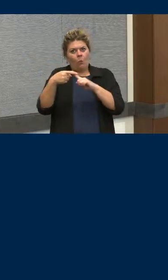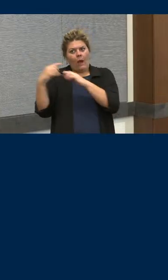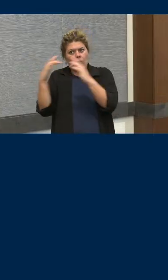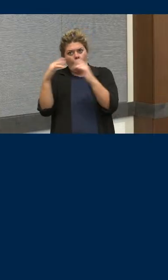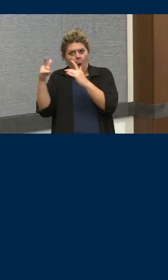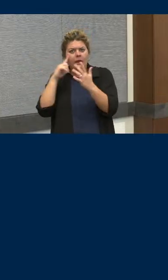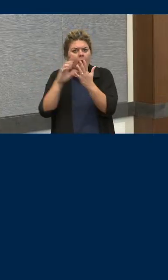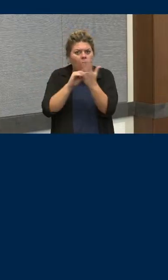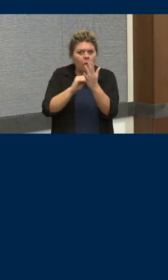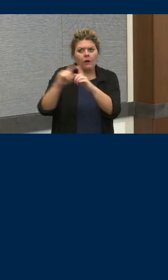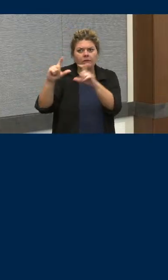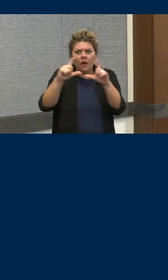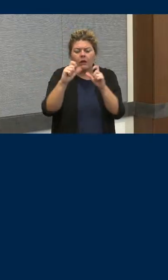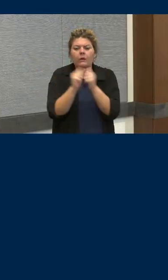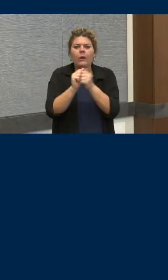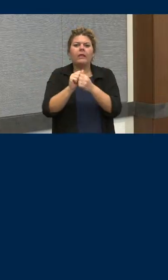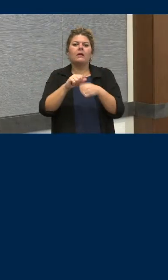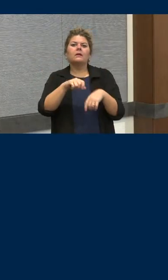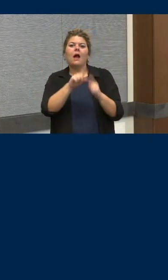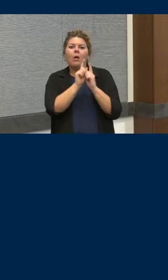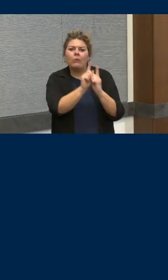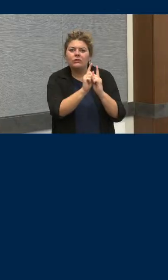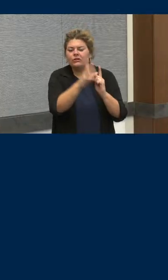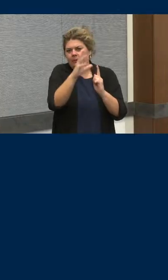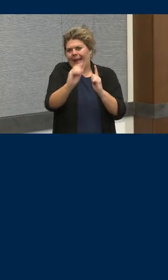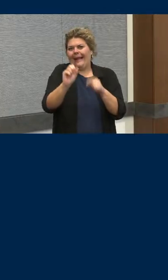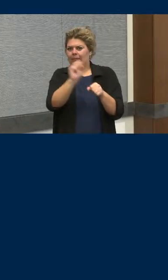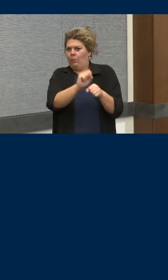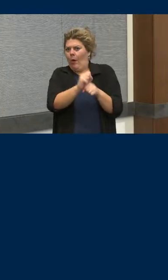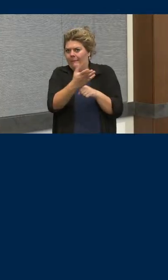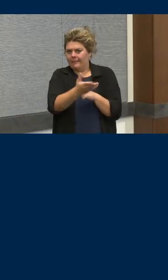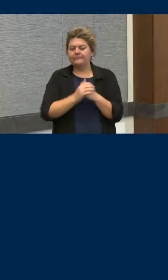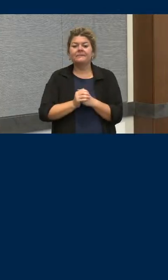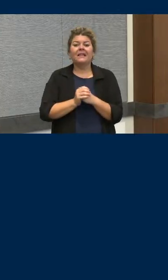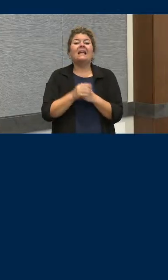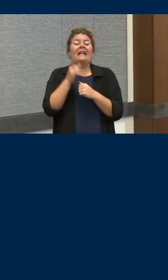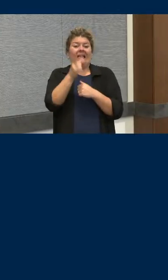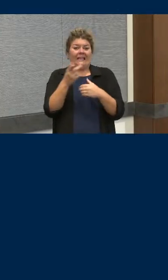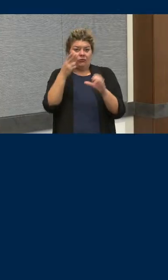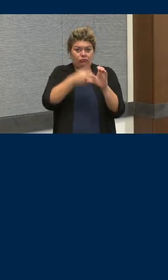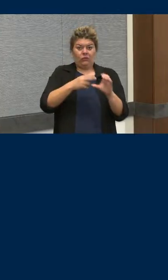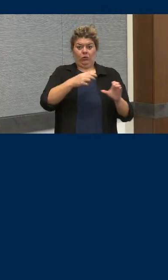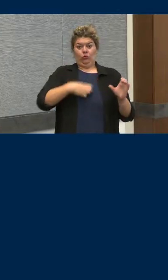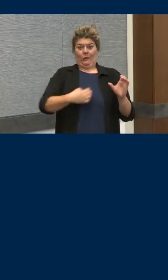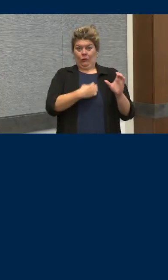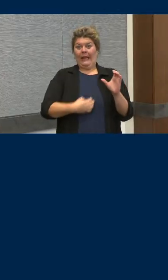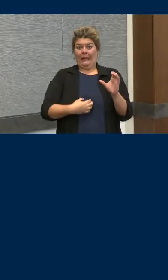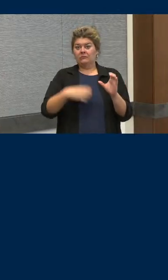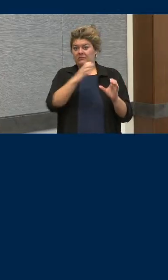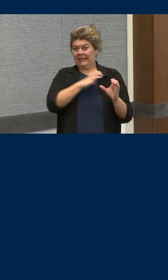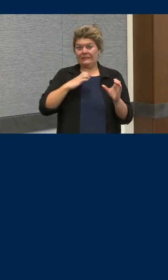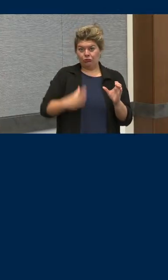and employment. He gained Swiss citizenship in 1945, although it